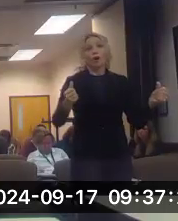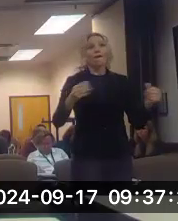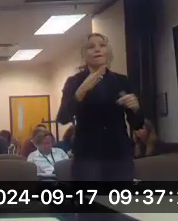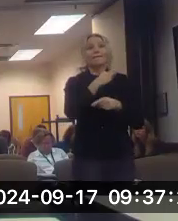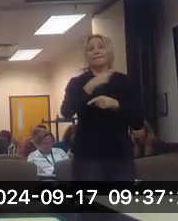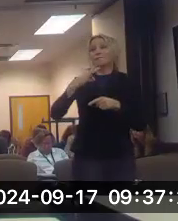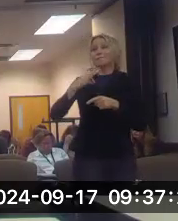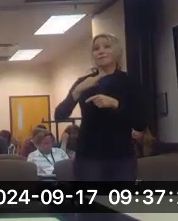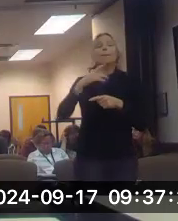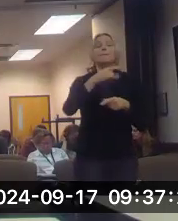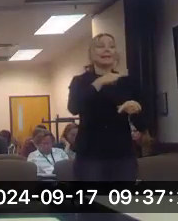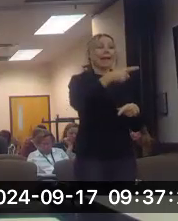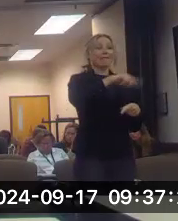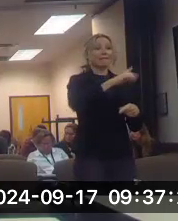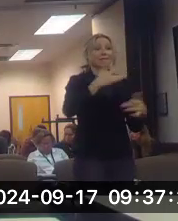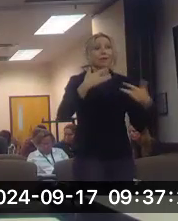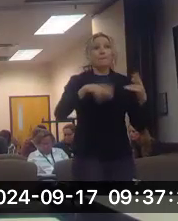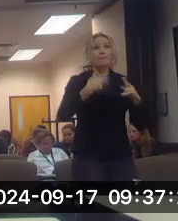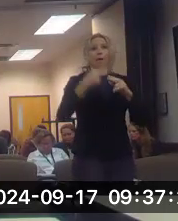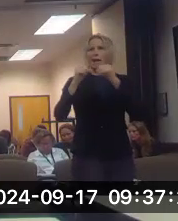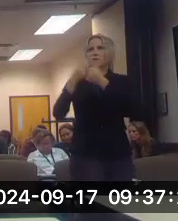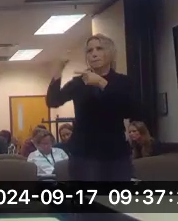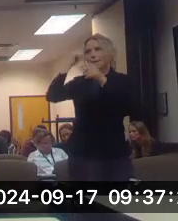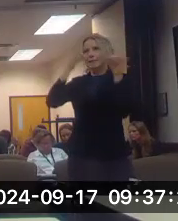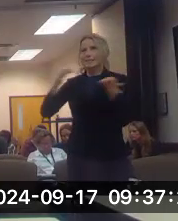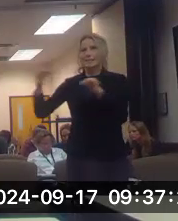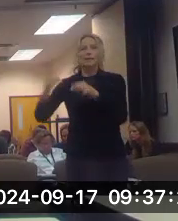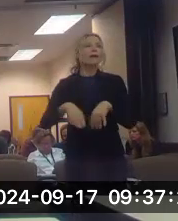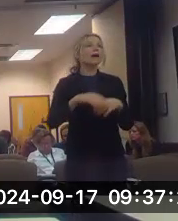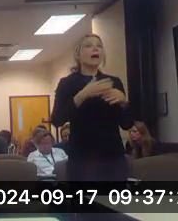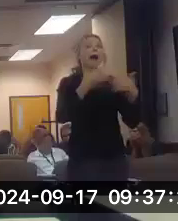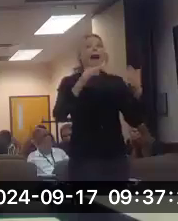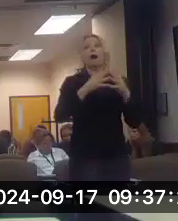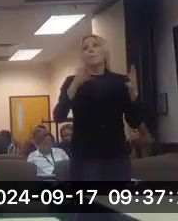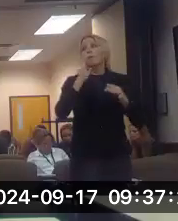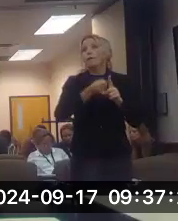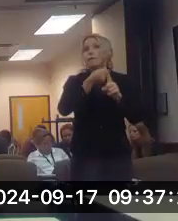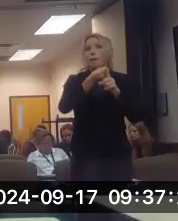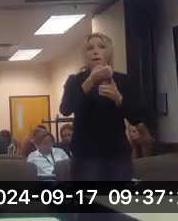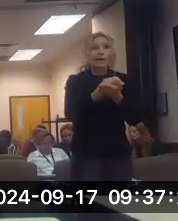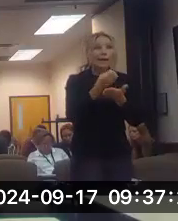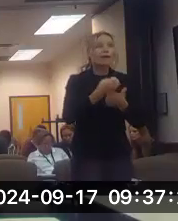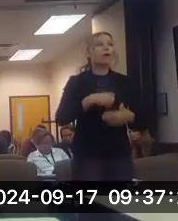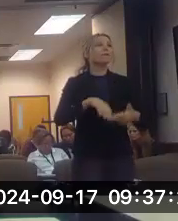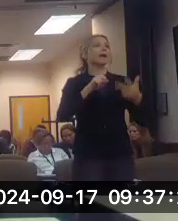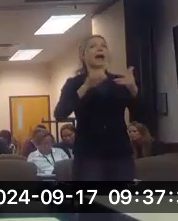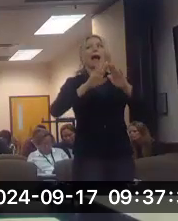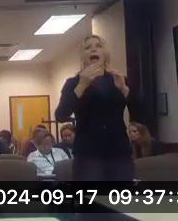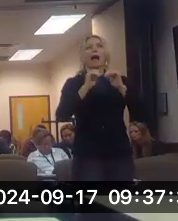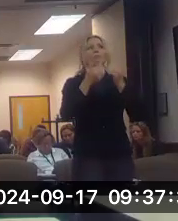Reginald Parson: economic impact, administrative complexity, broad scope, public concern. Reginald Parson: economic impact.